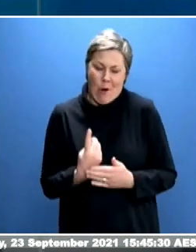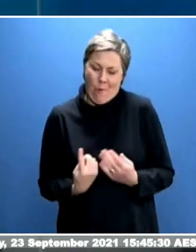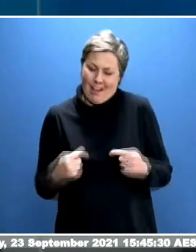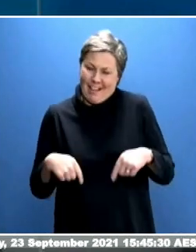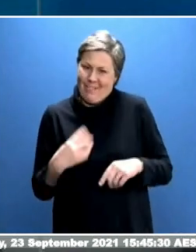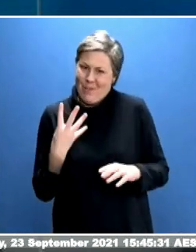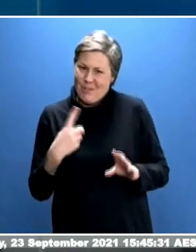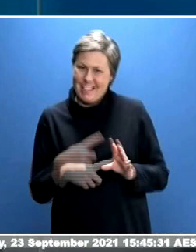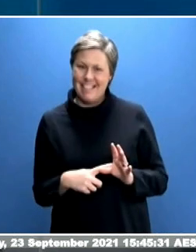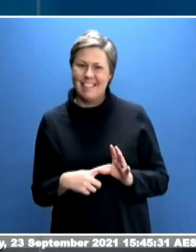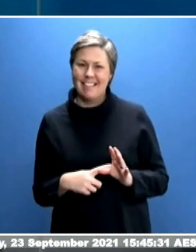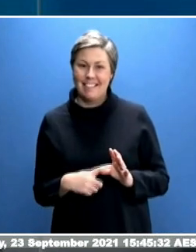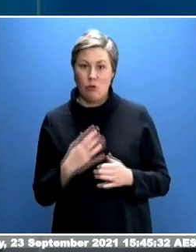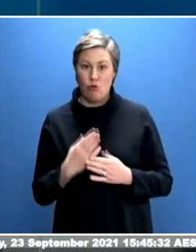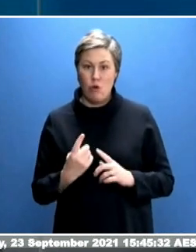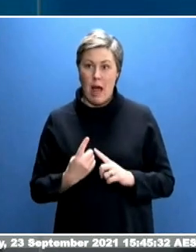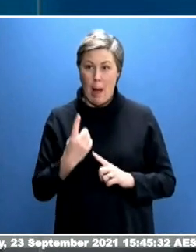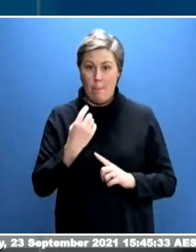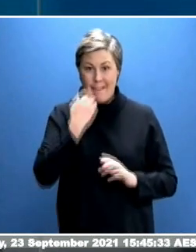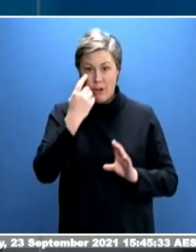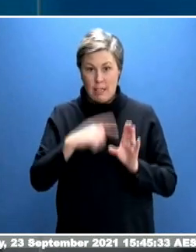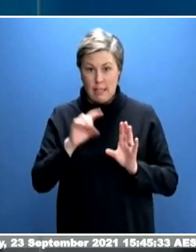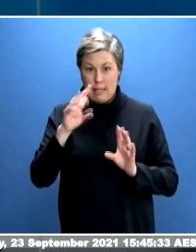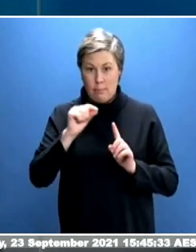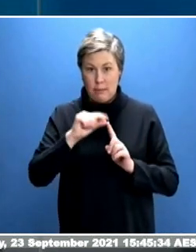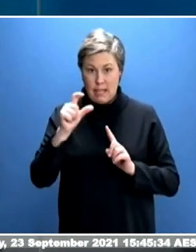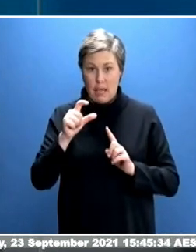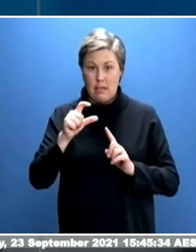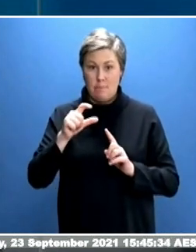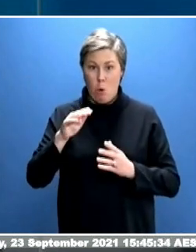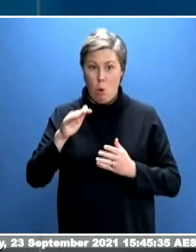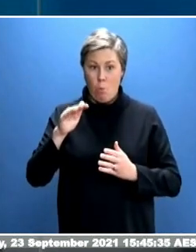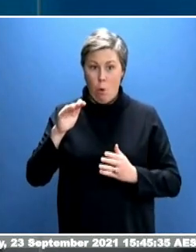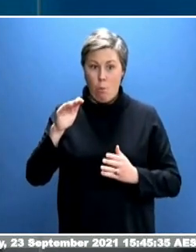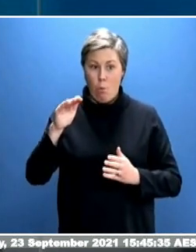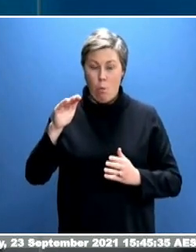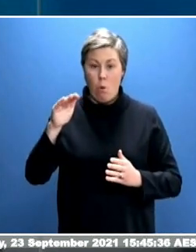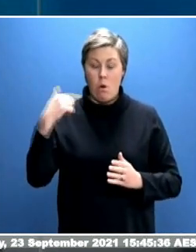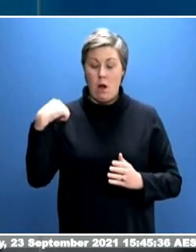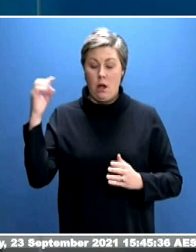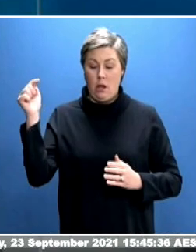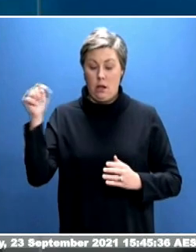It was going up at a rate of 10 per cent every year. Very good.